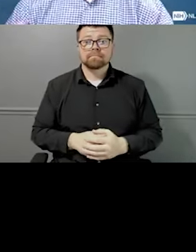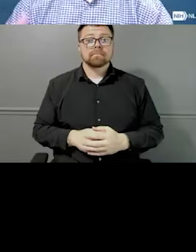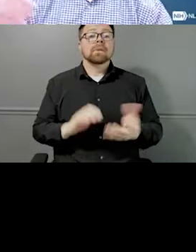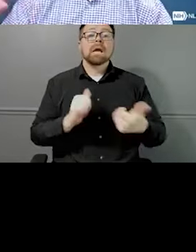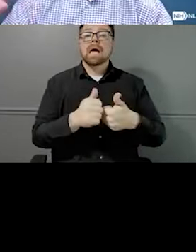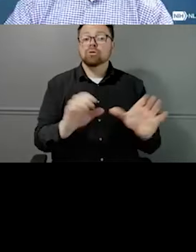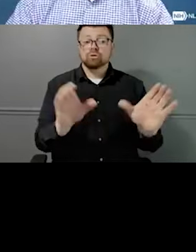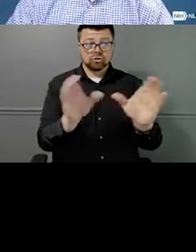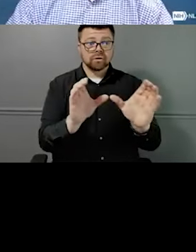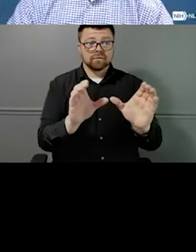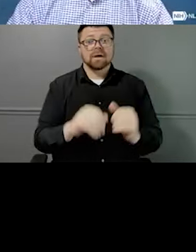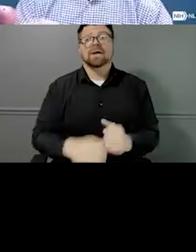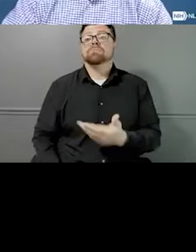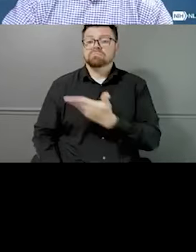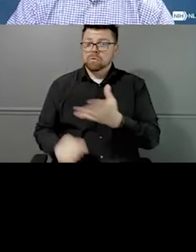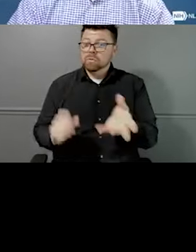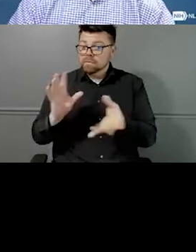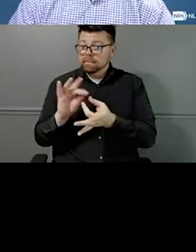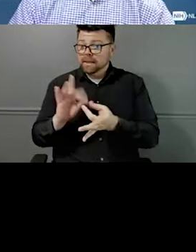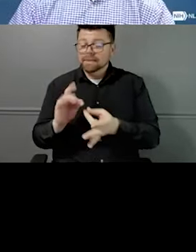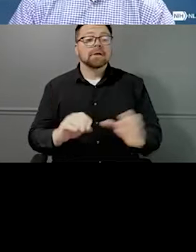Jean's been talking about the certification process.